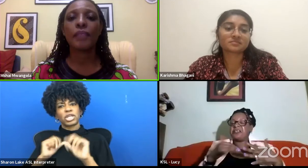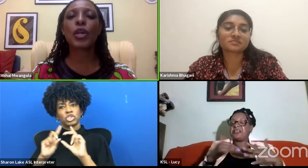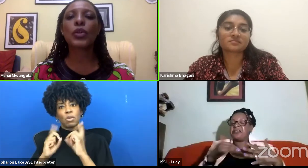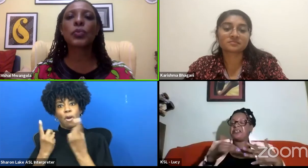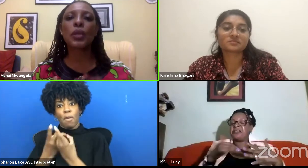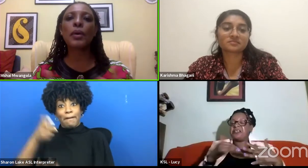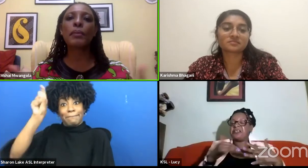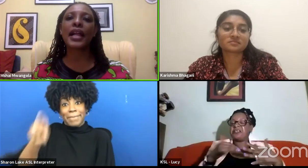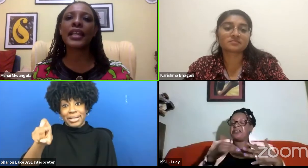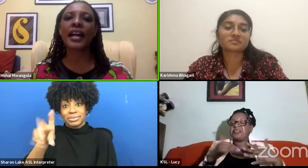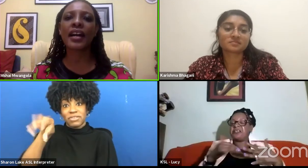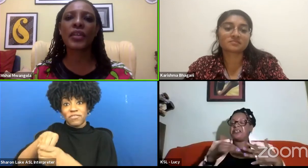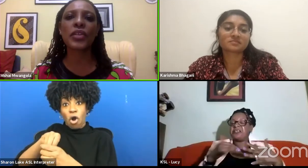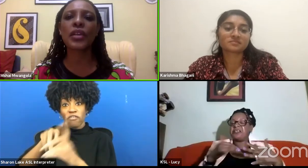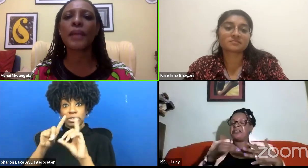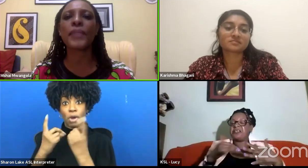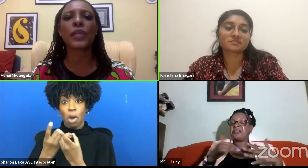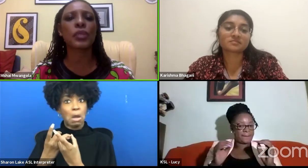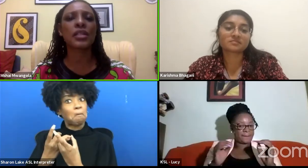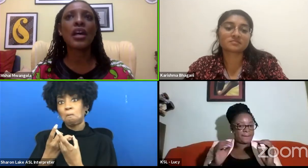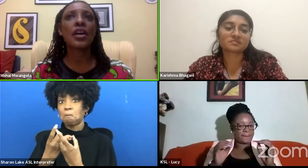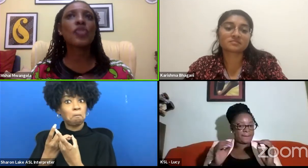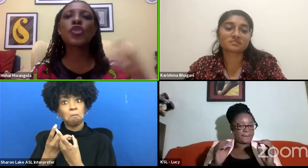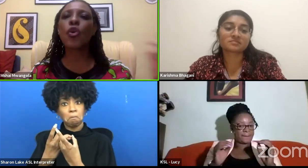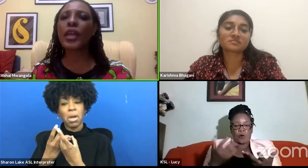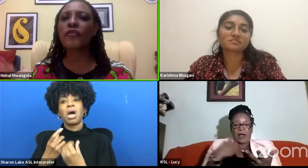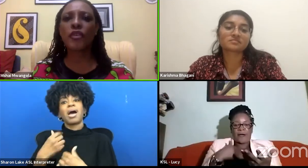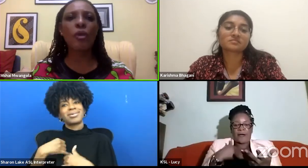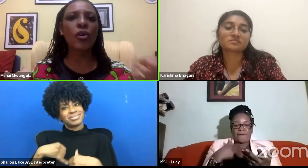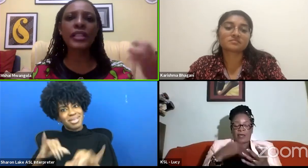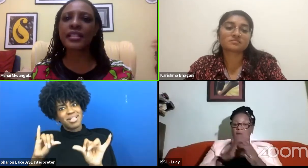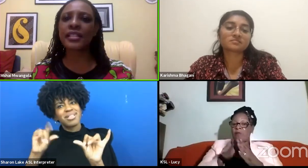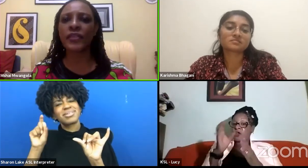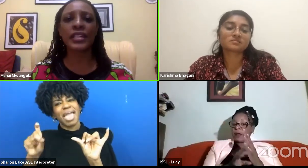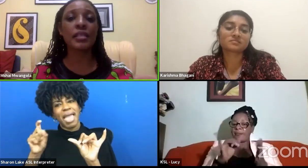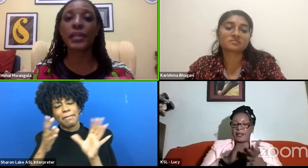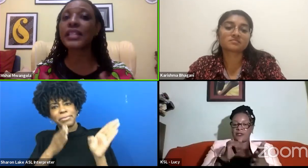because we were planning a curriculum that was drawing from all these different disciplines.